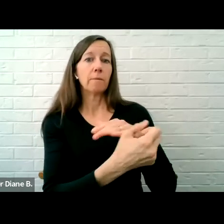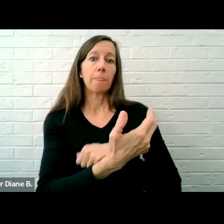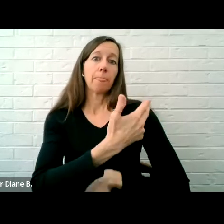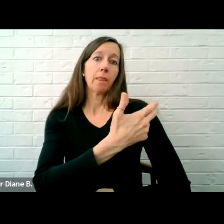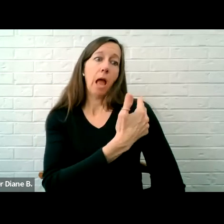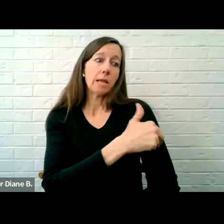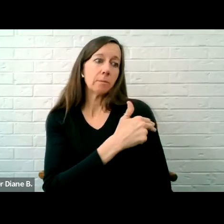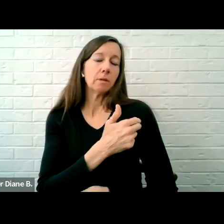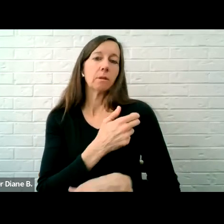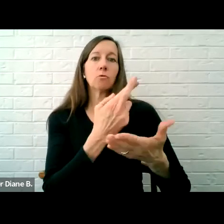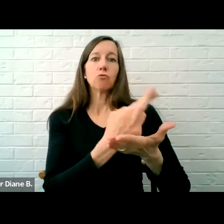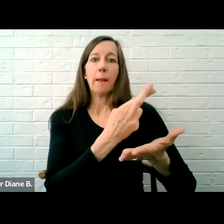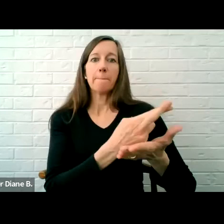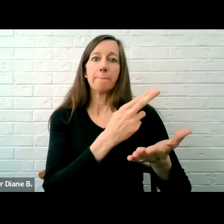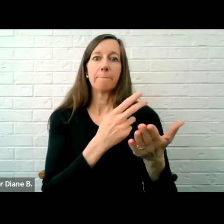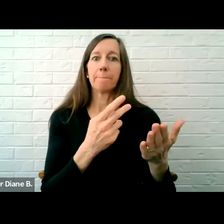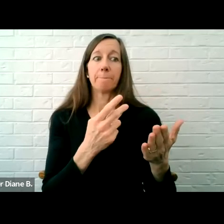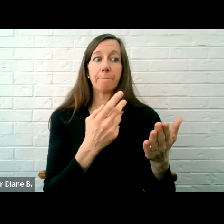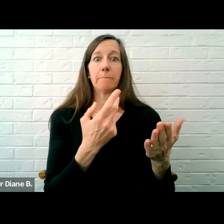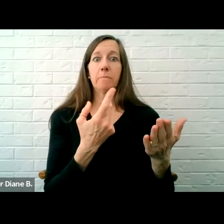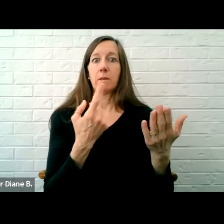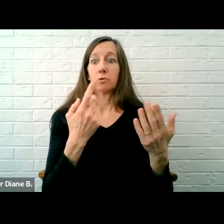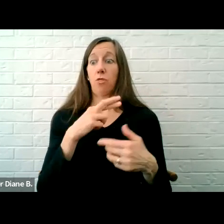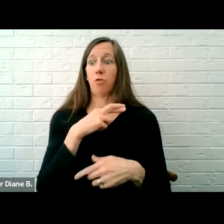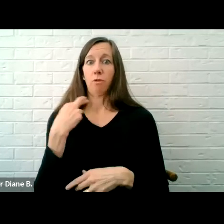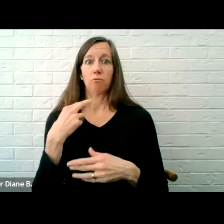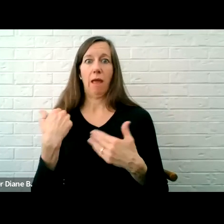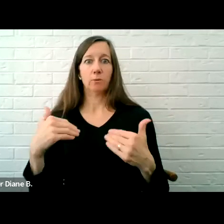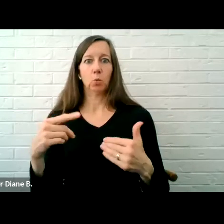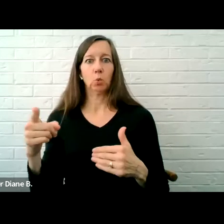event that it is a threat to your living situation which is